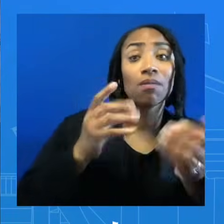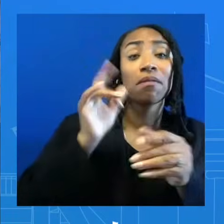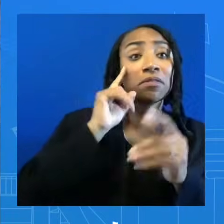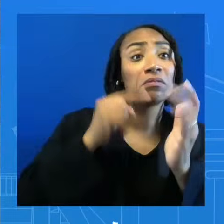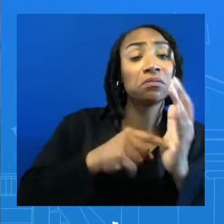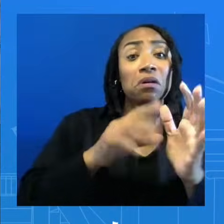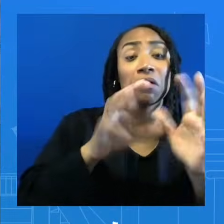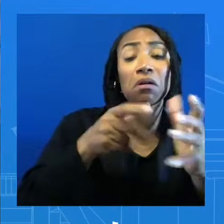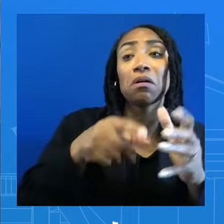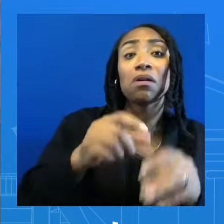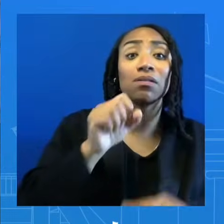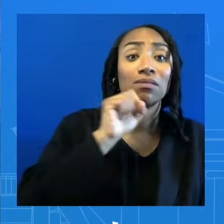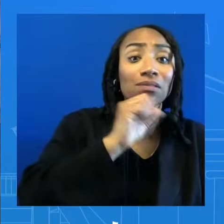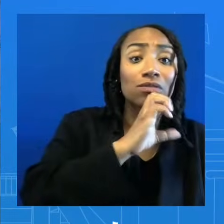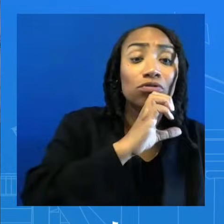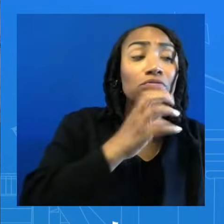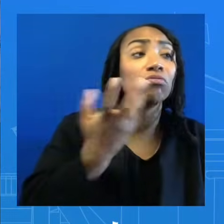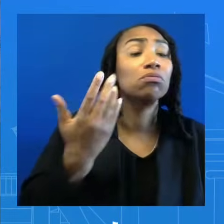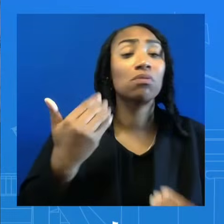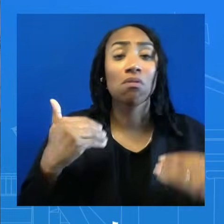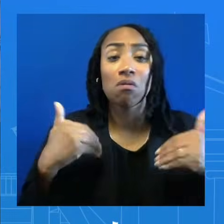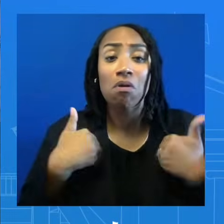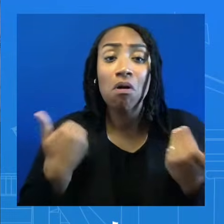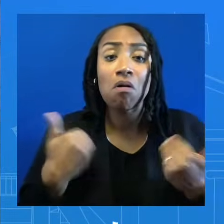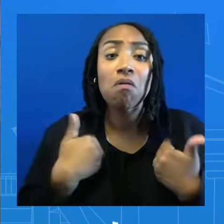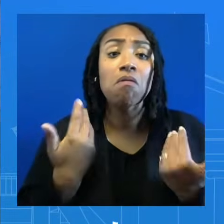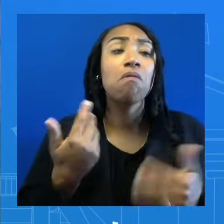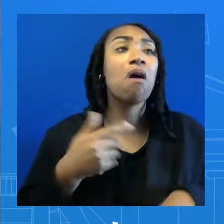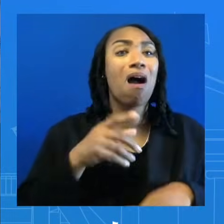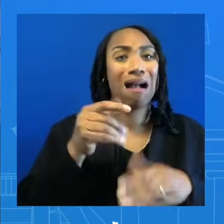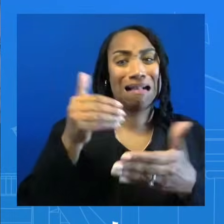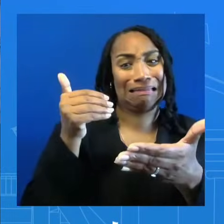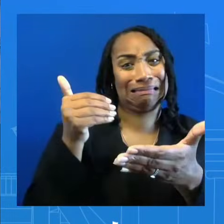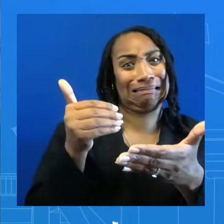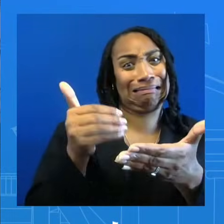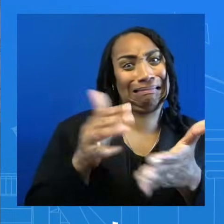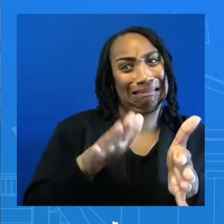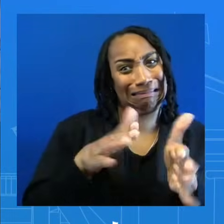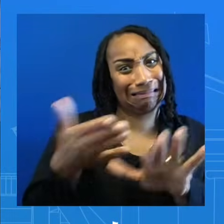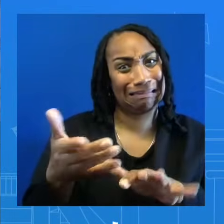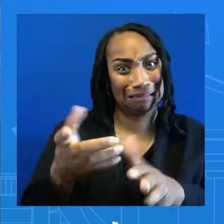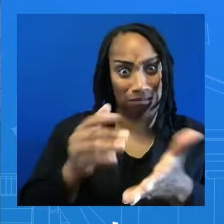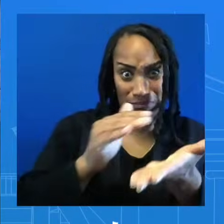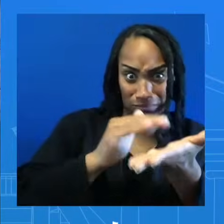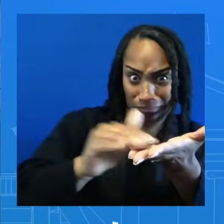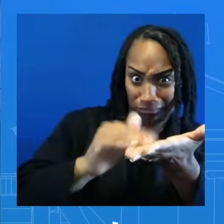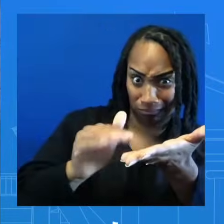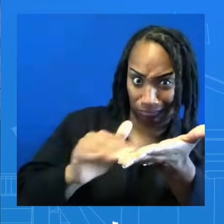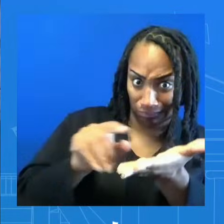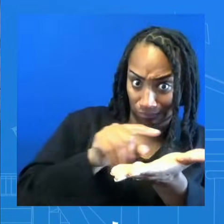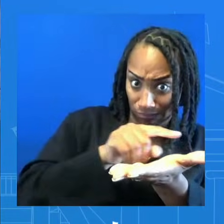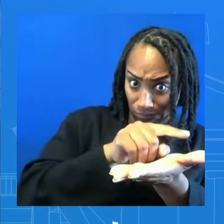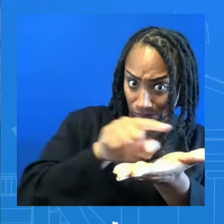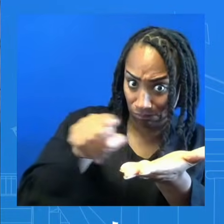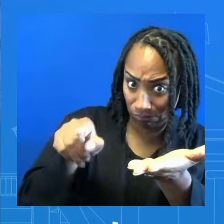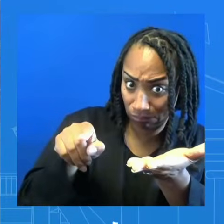but can you say something about the scale? I mean, is this the sort of the -- you know, is this the big move that we're going to see and then we'll see sort of individual pardons